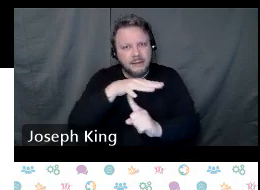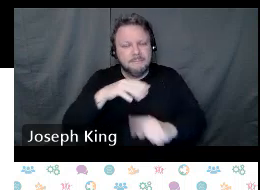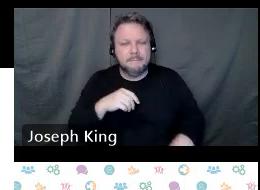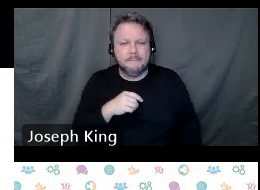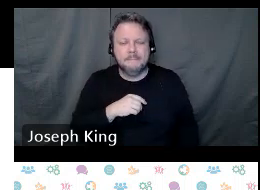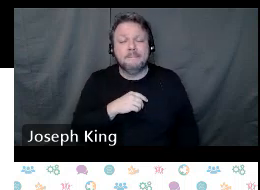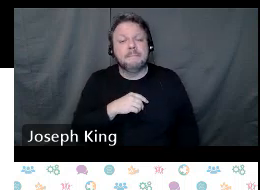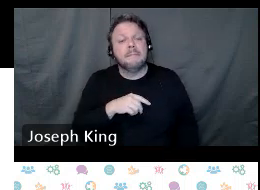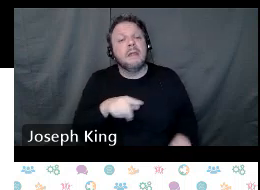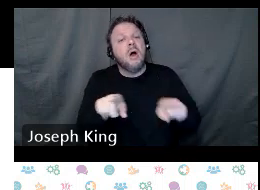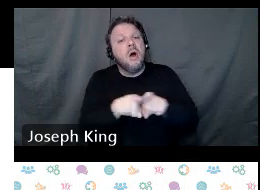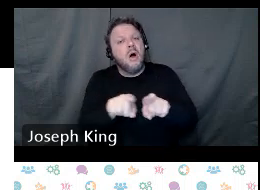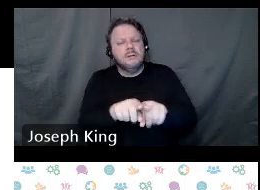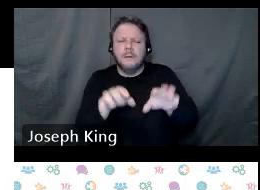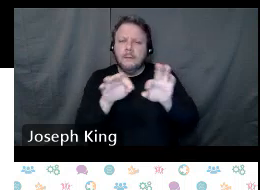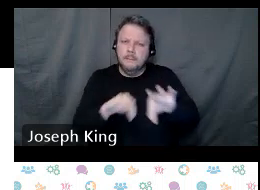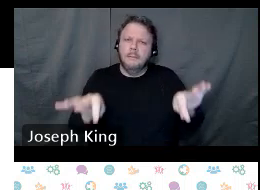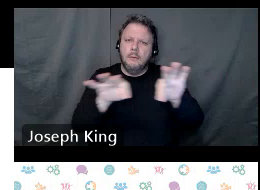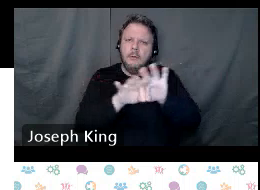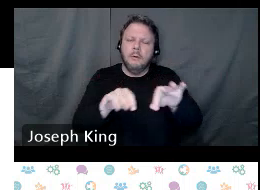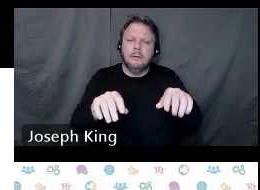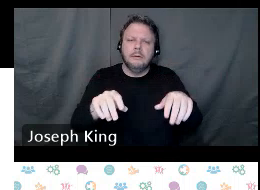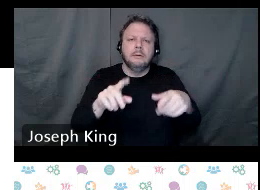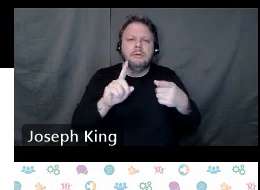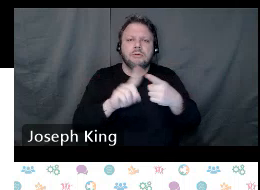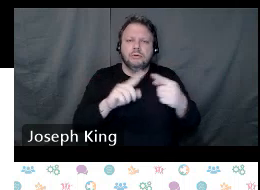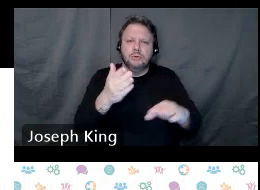Additionally, it is essential to elevate local